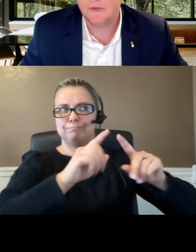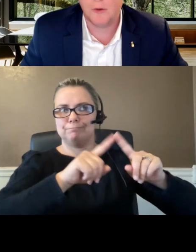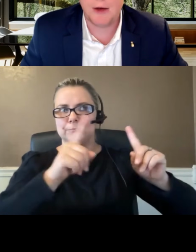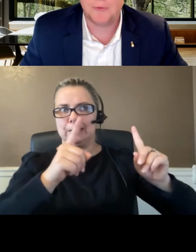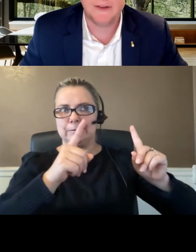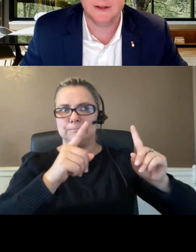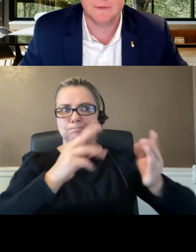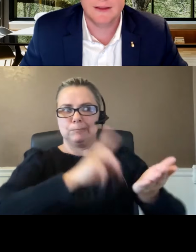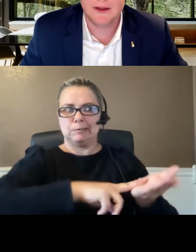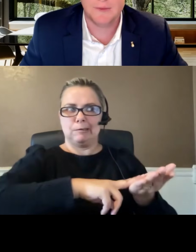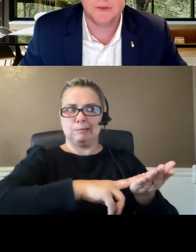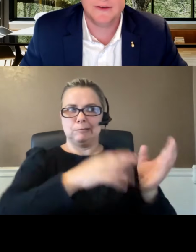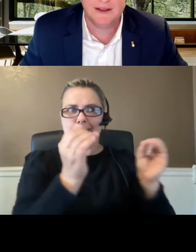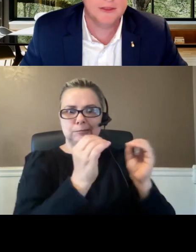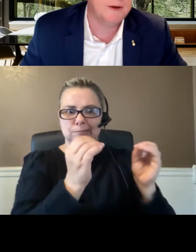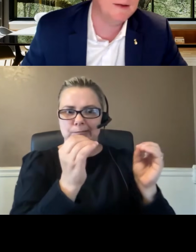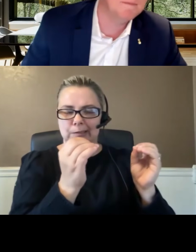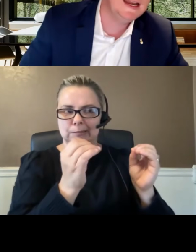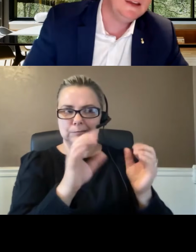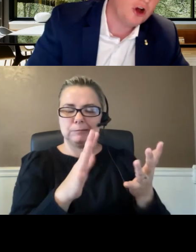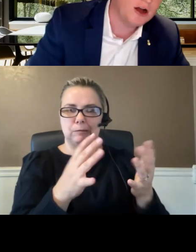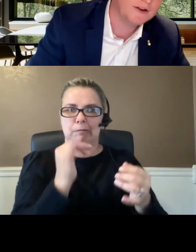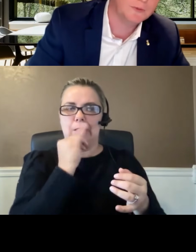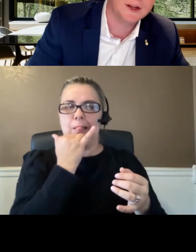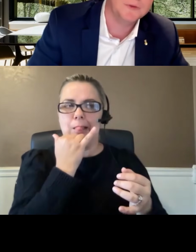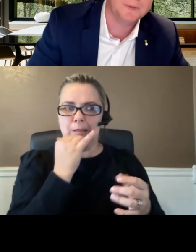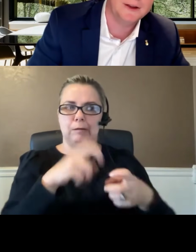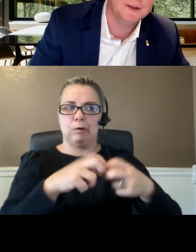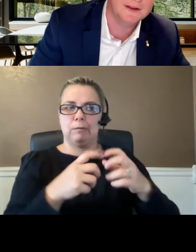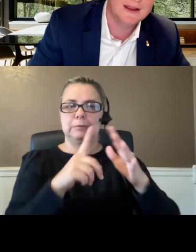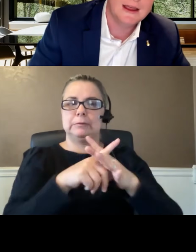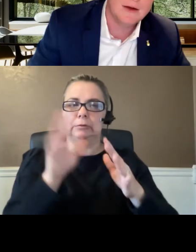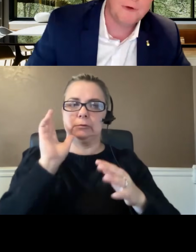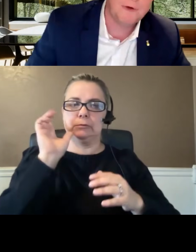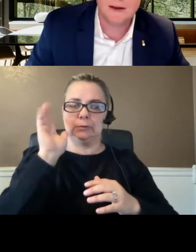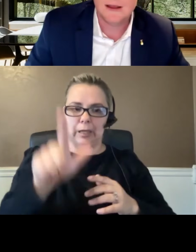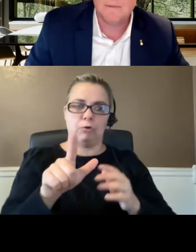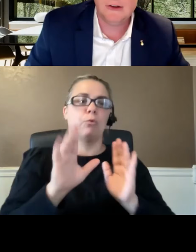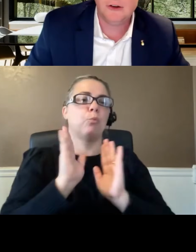So about pricing. Here comes the T, right? Money talks when it comes to pricing. If we can make